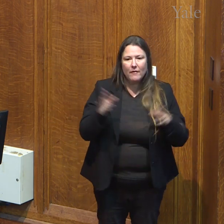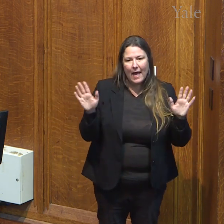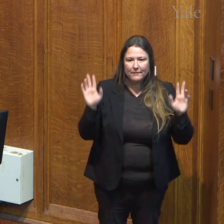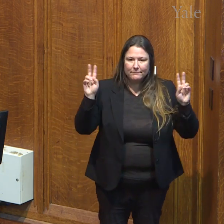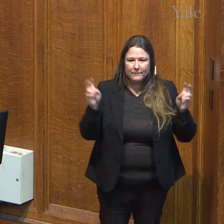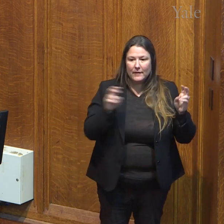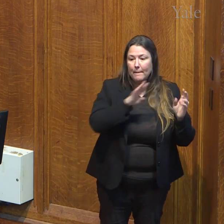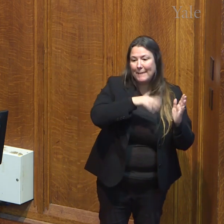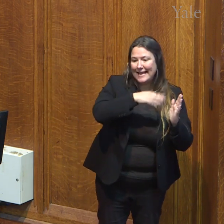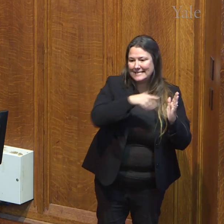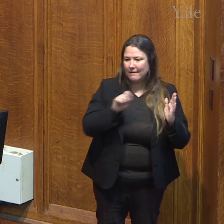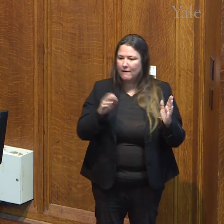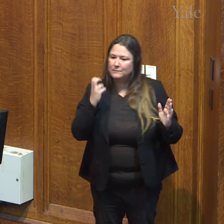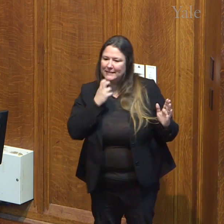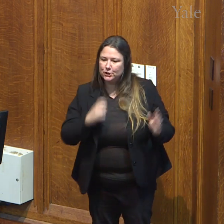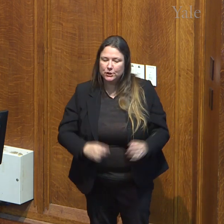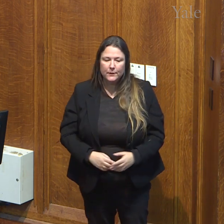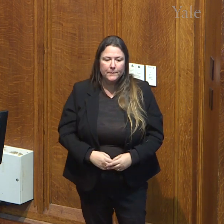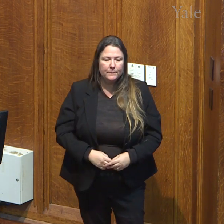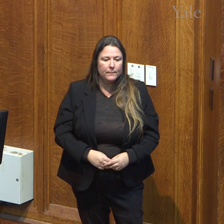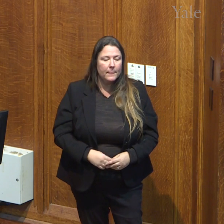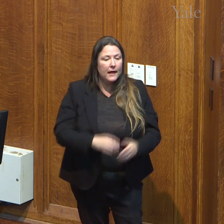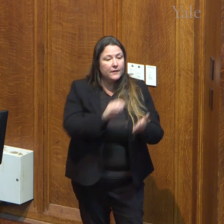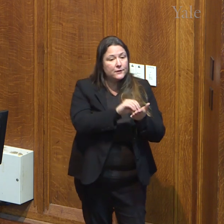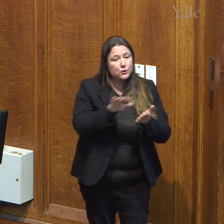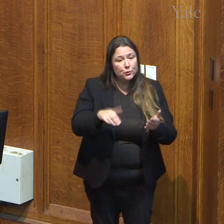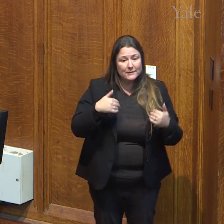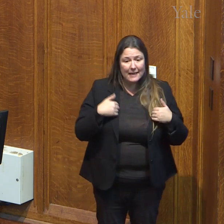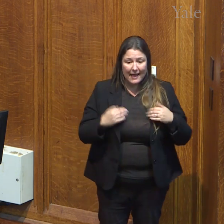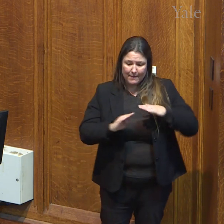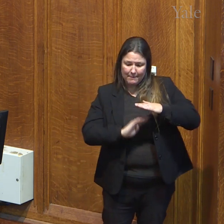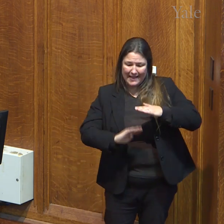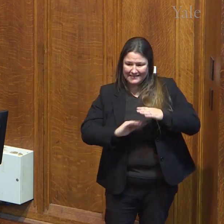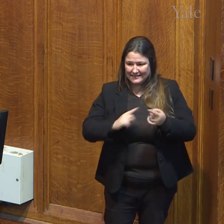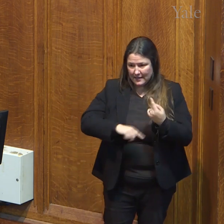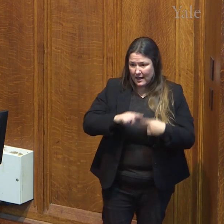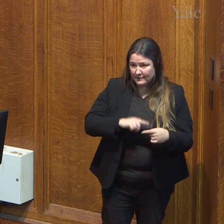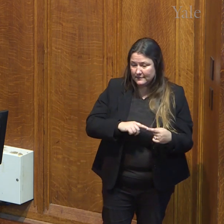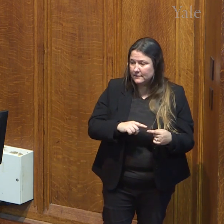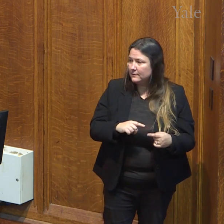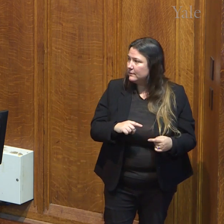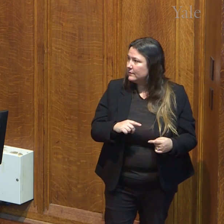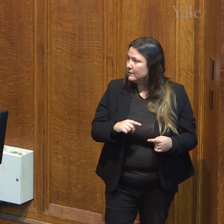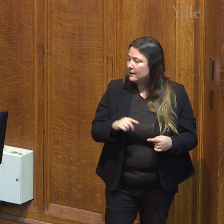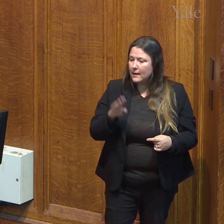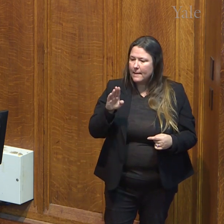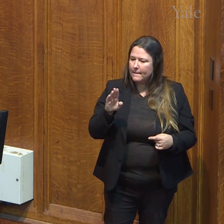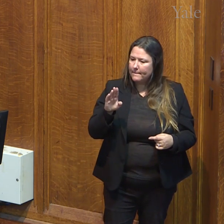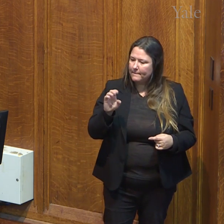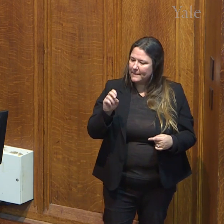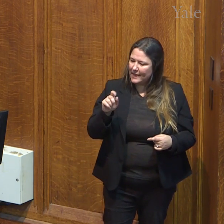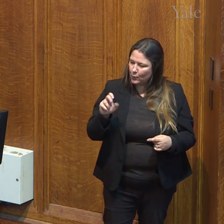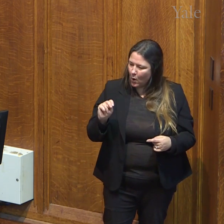While students arriving at Saint-Jacques would have at least the rudiments of sign, Bébian in his practical teaching manual